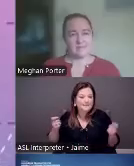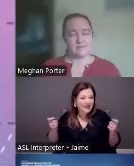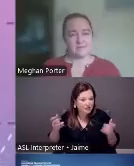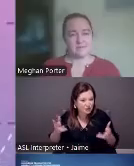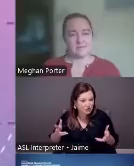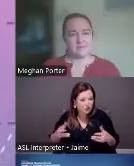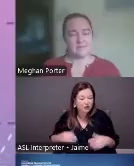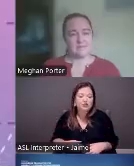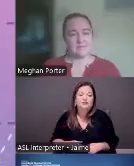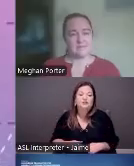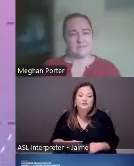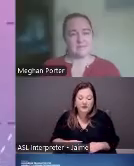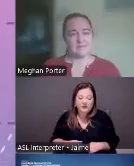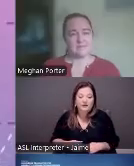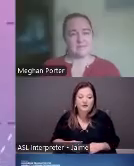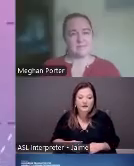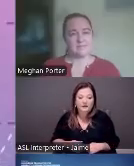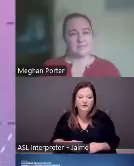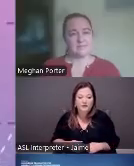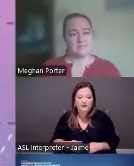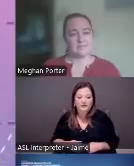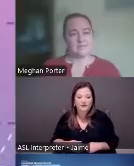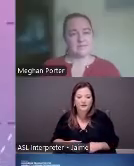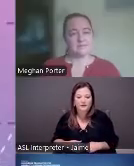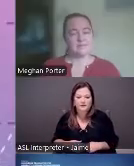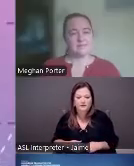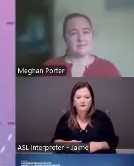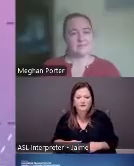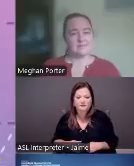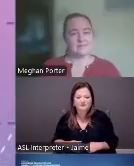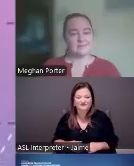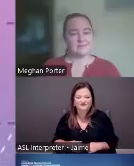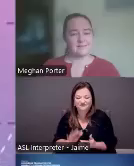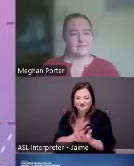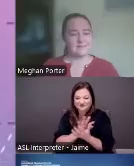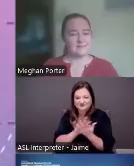And there are some other comments